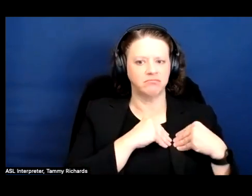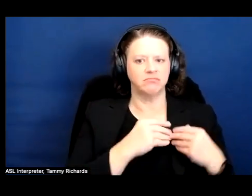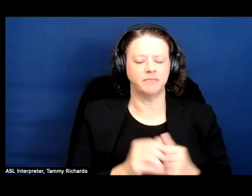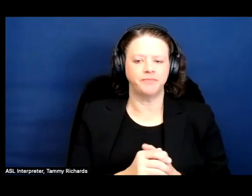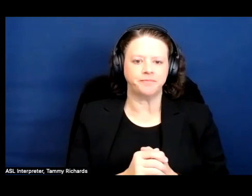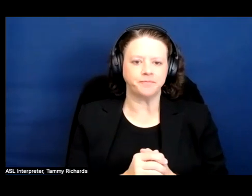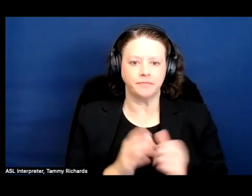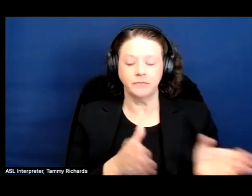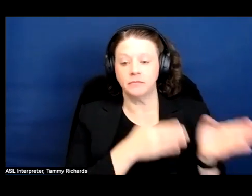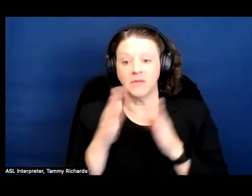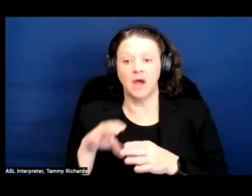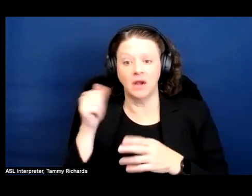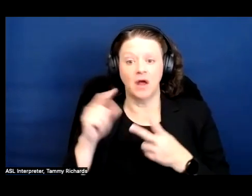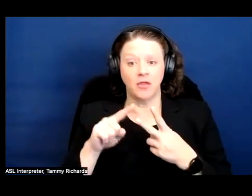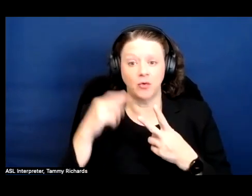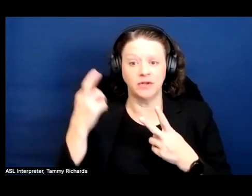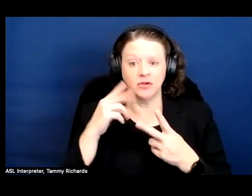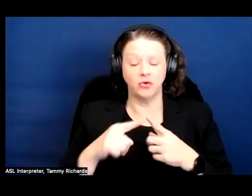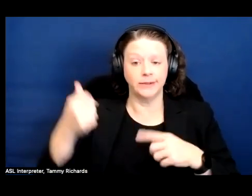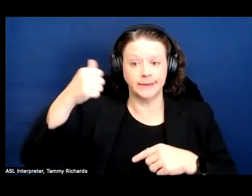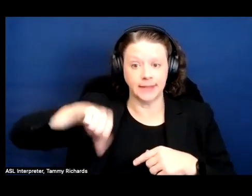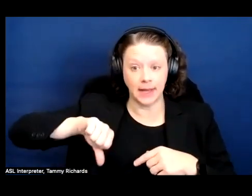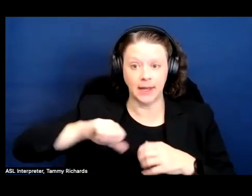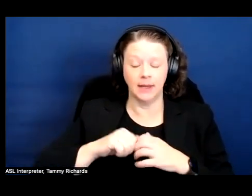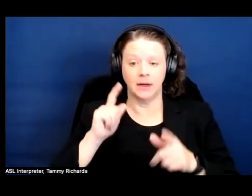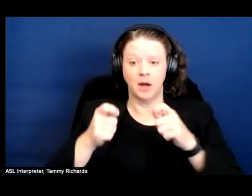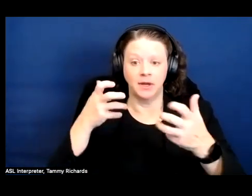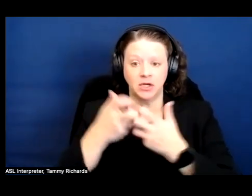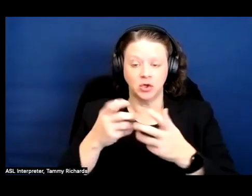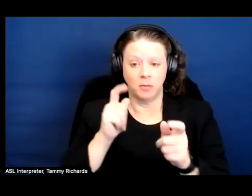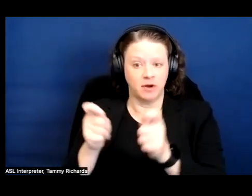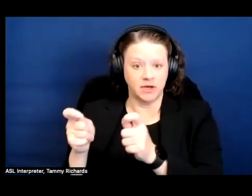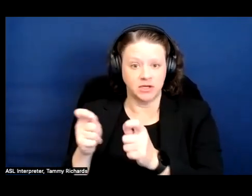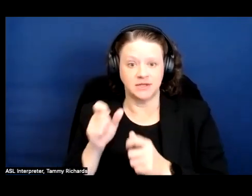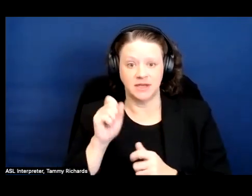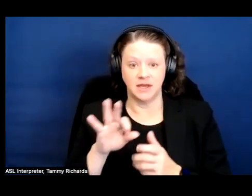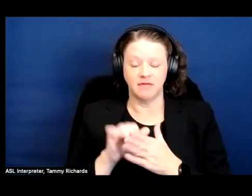or eliminated by another type of accommodation or if the animal would cause substantial